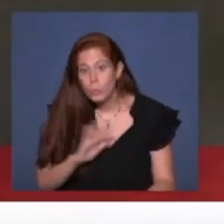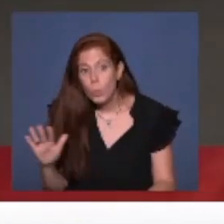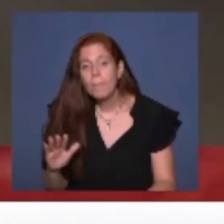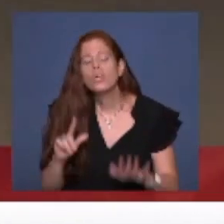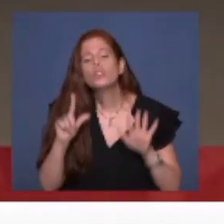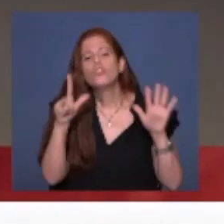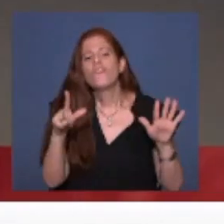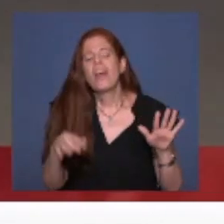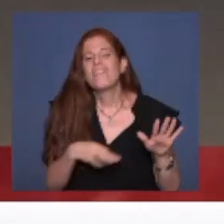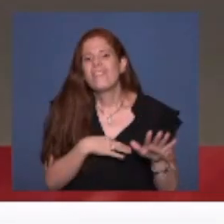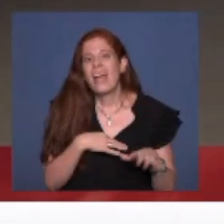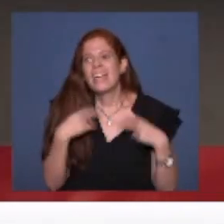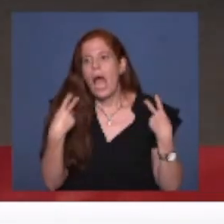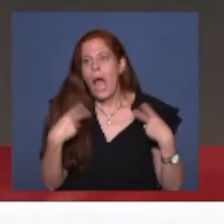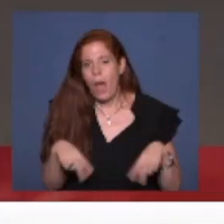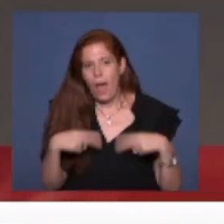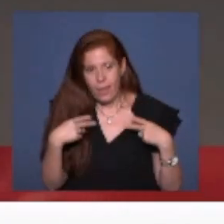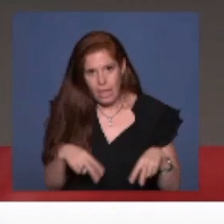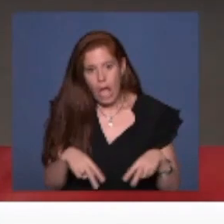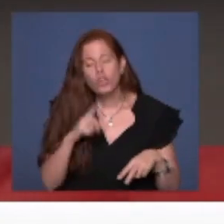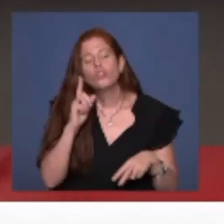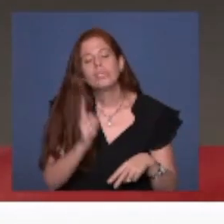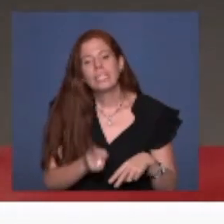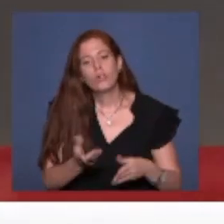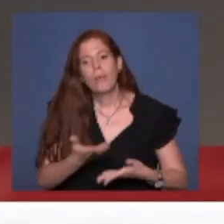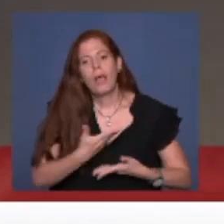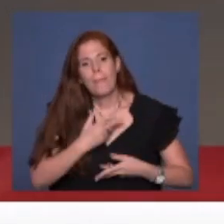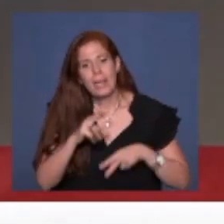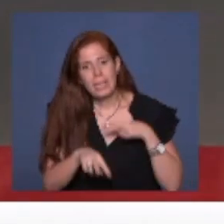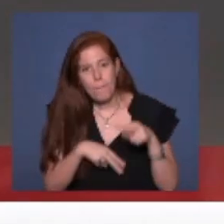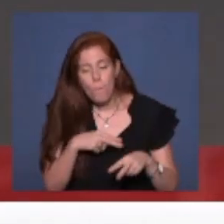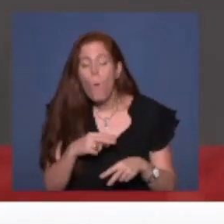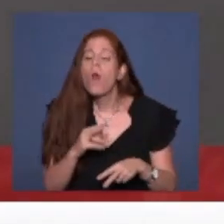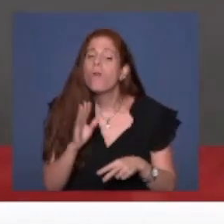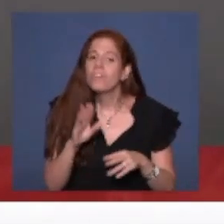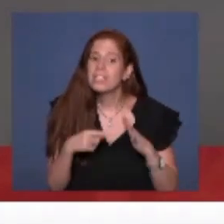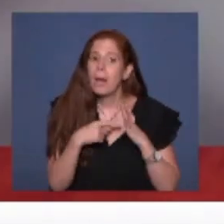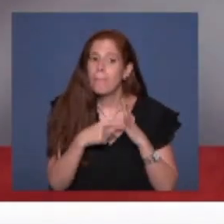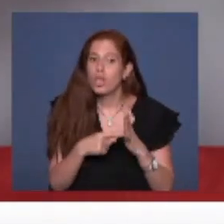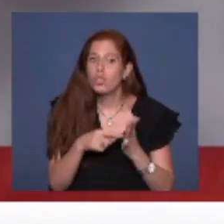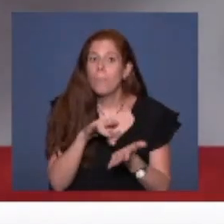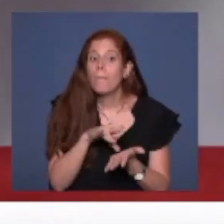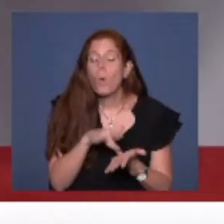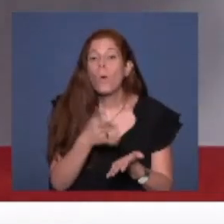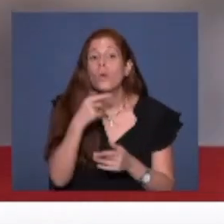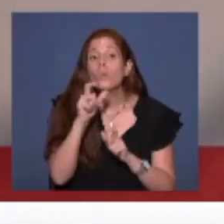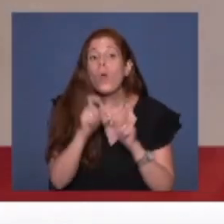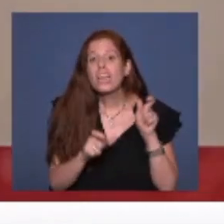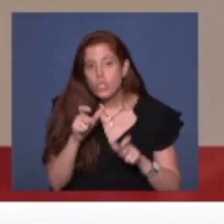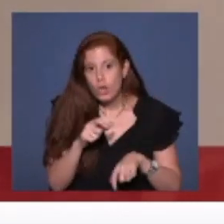but that just shows that there were people at that place at that time, and they were lucky not to have been injured.